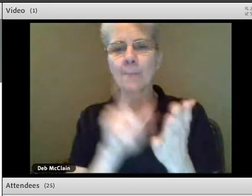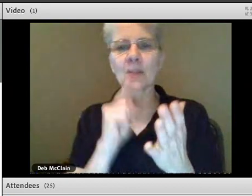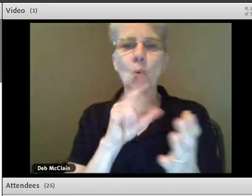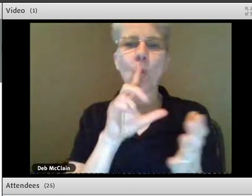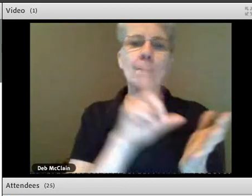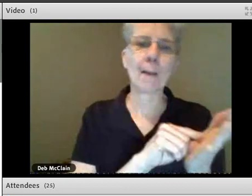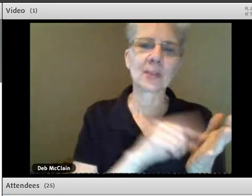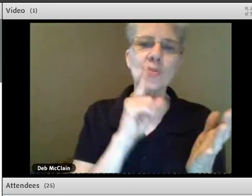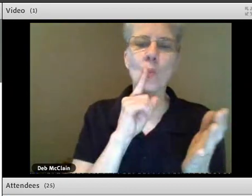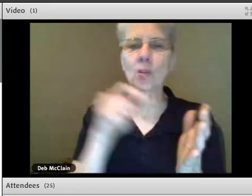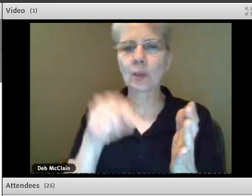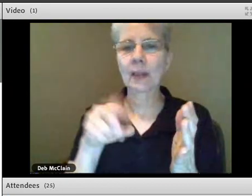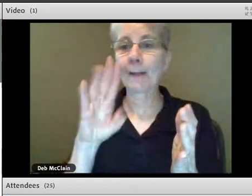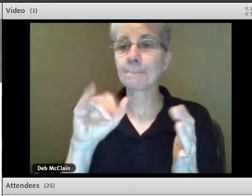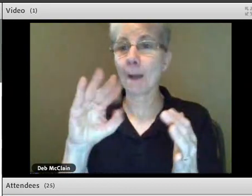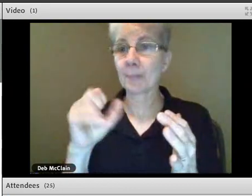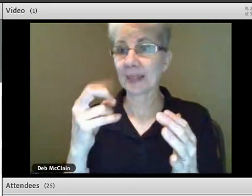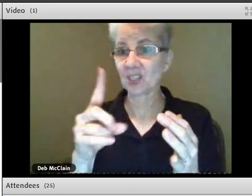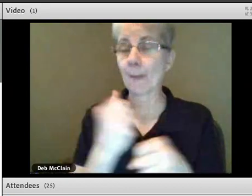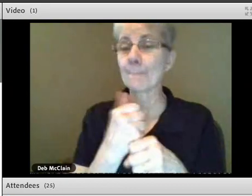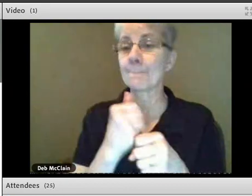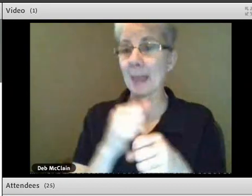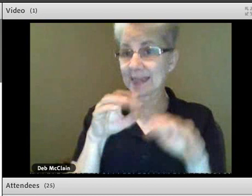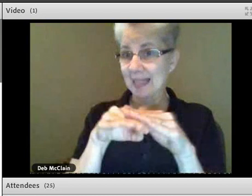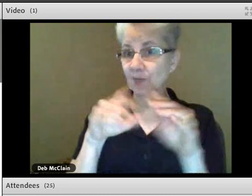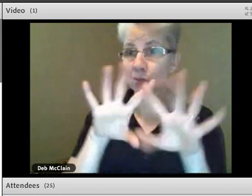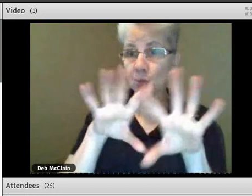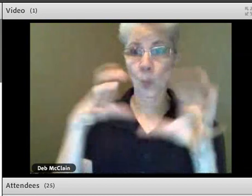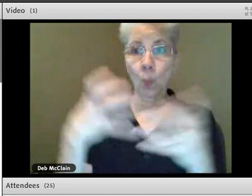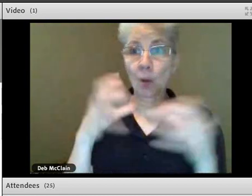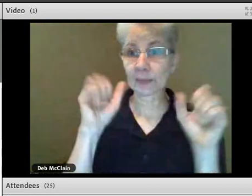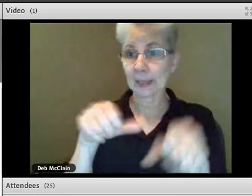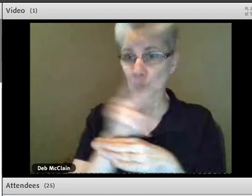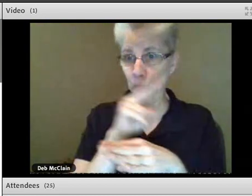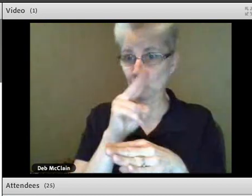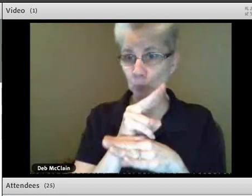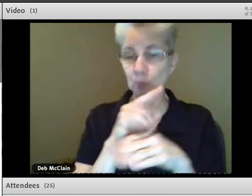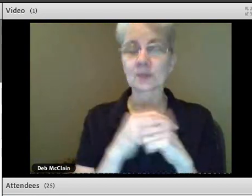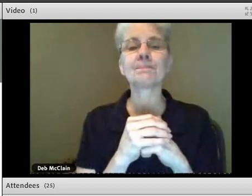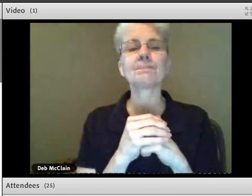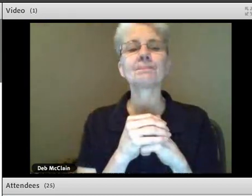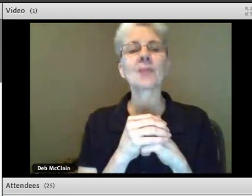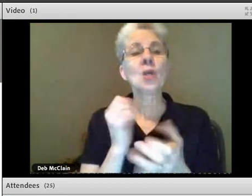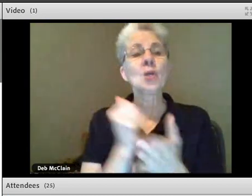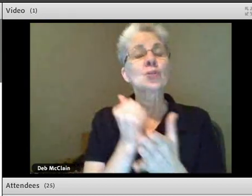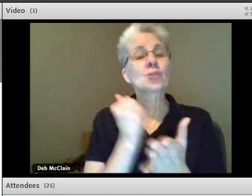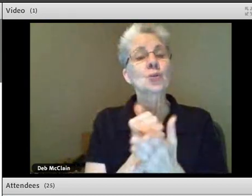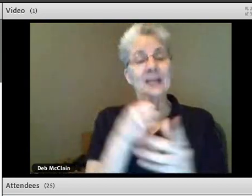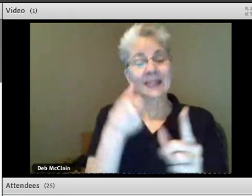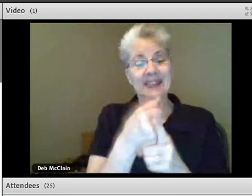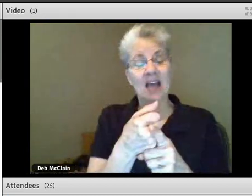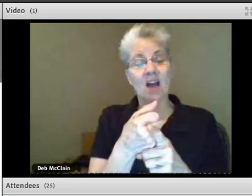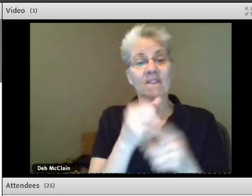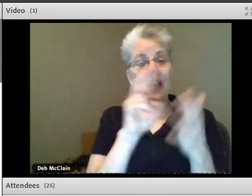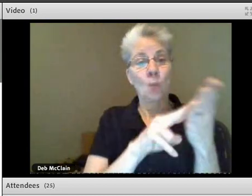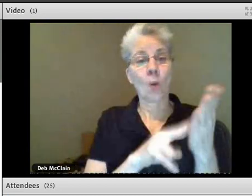When you click published, it now makes it accessible to the world. To enable self-enrollment, all you have to do is when